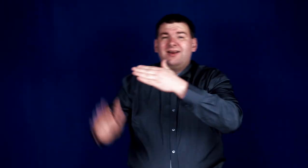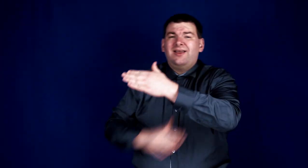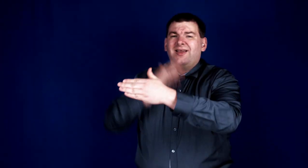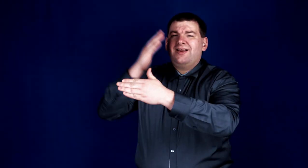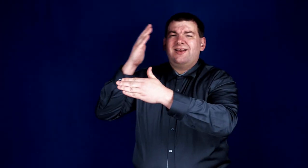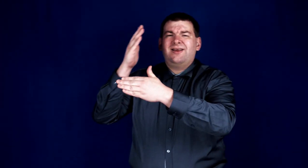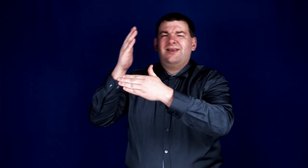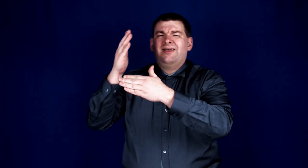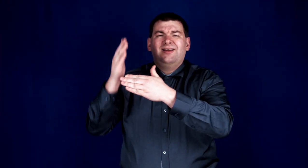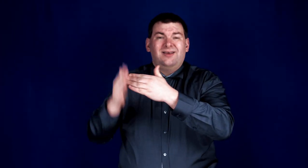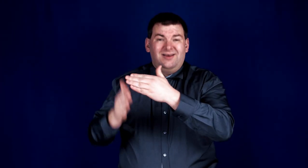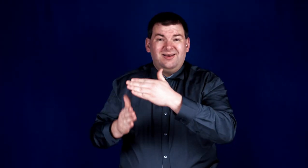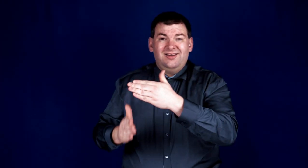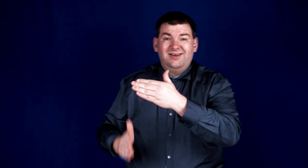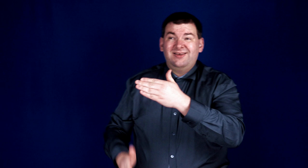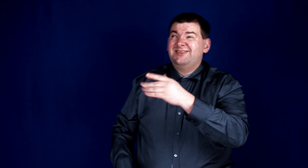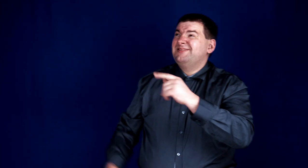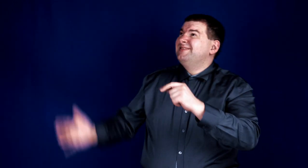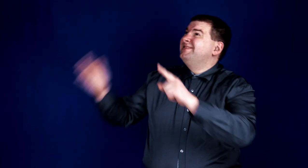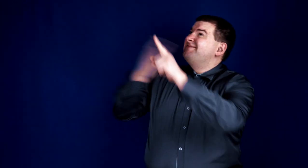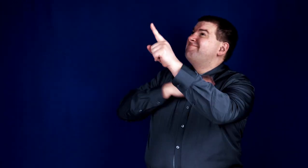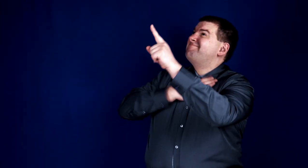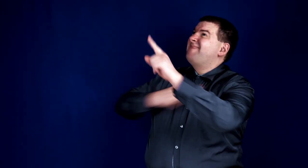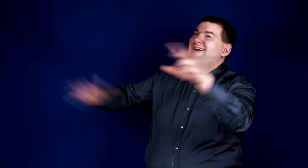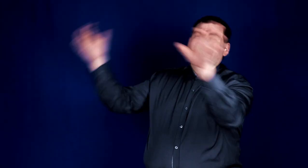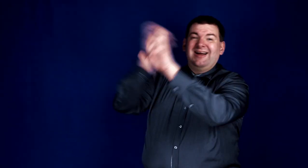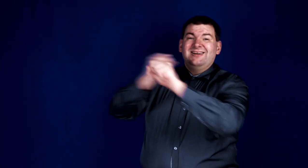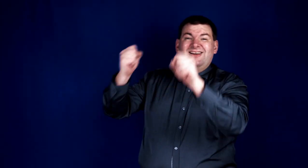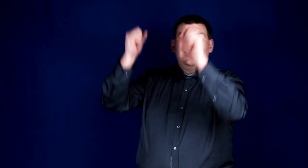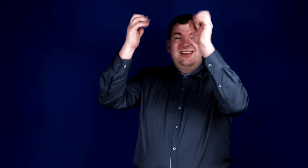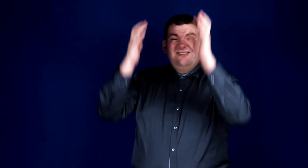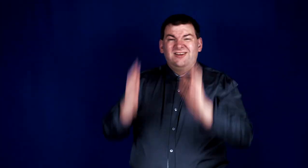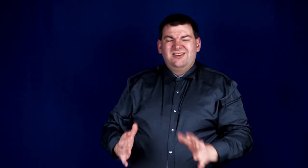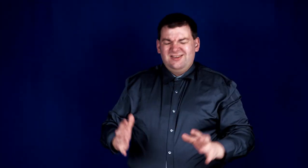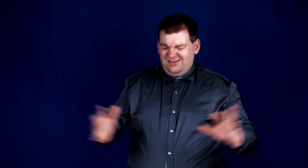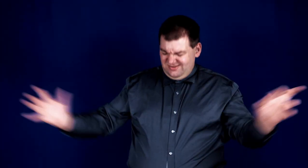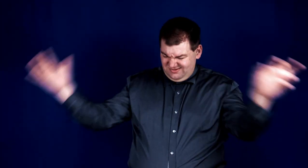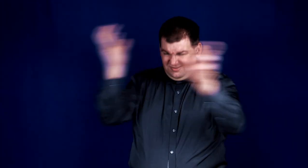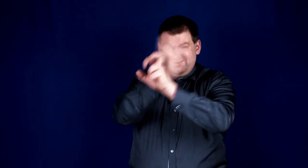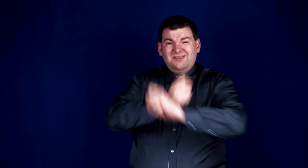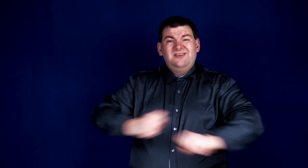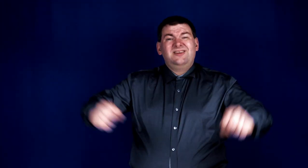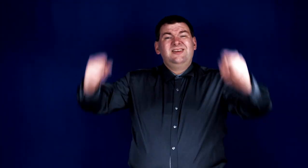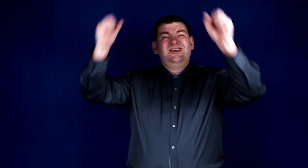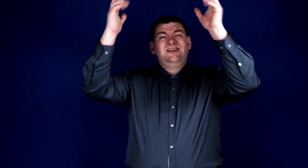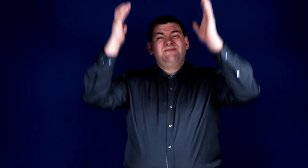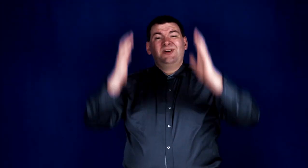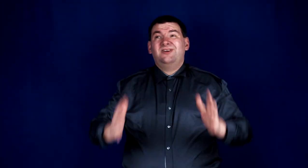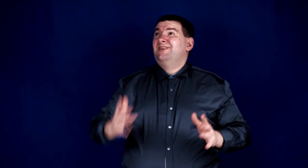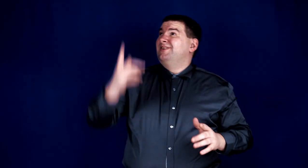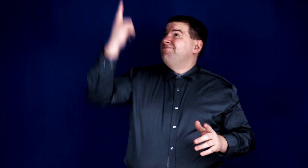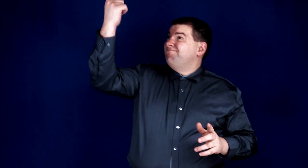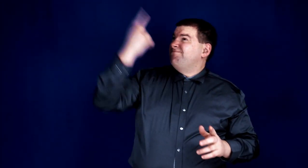and the end. My savior and redeemer,